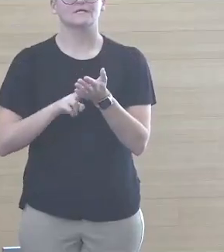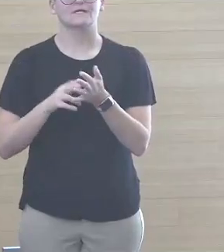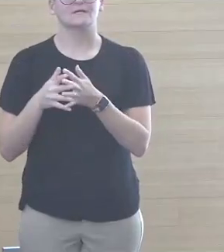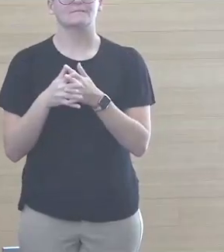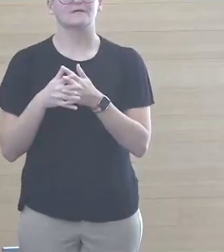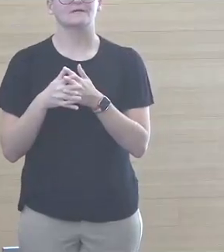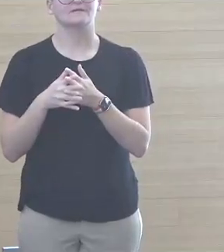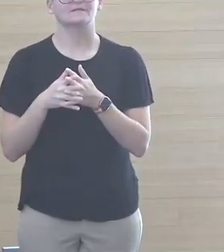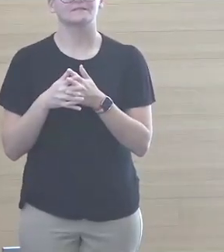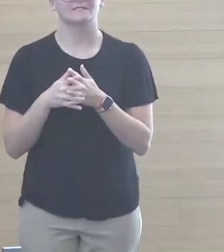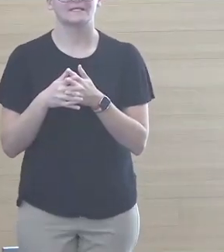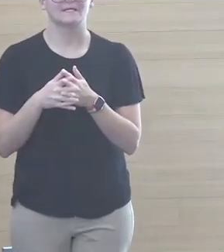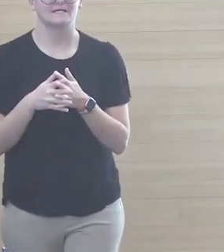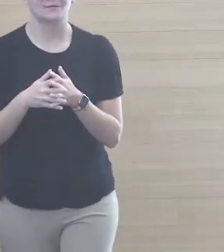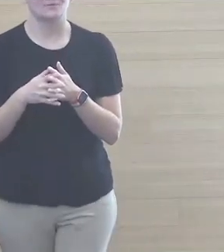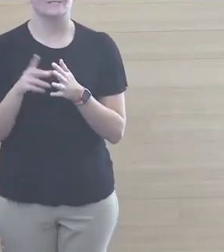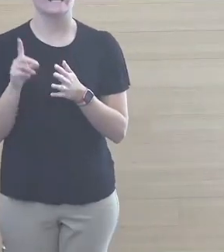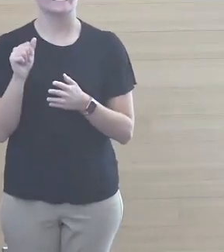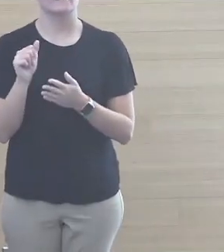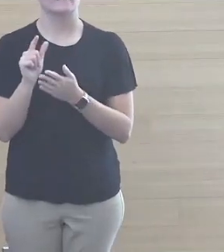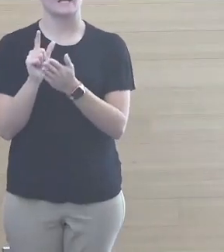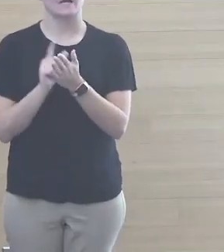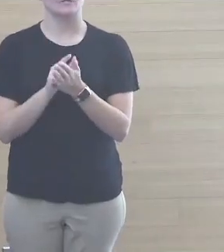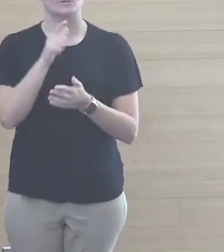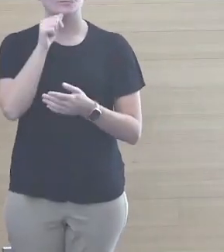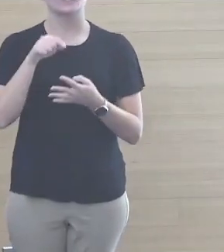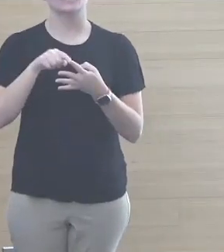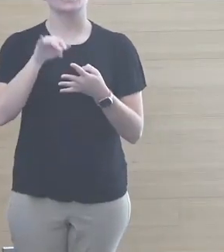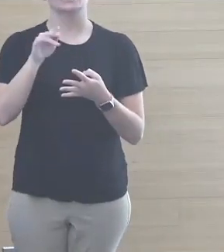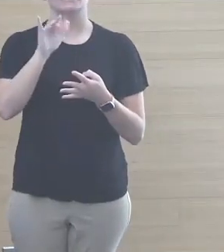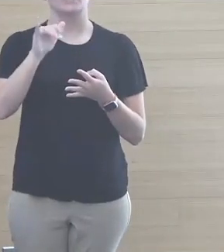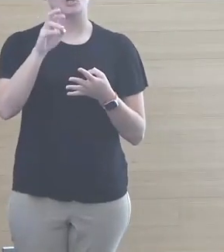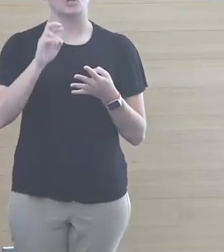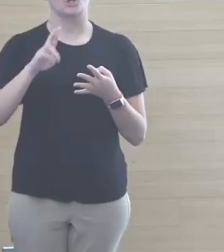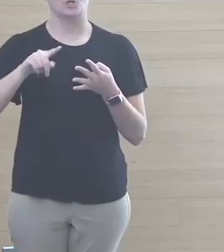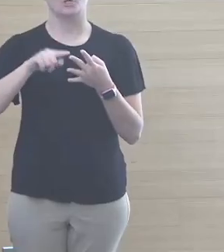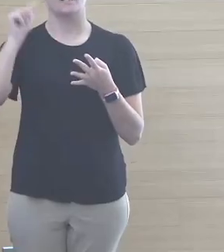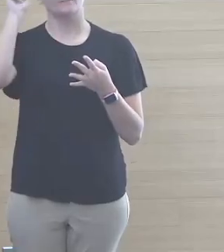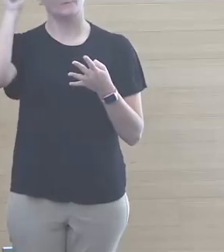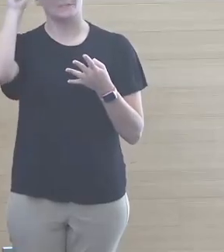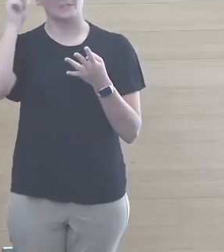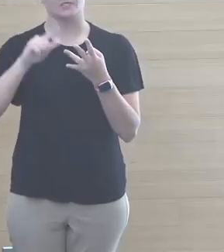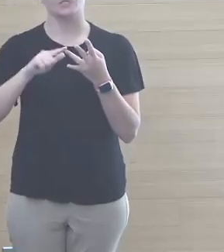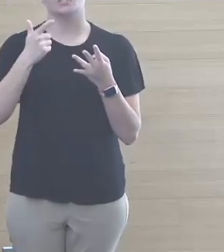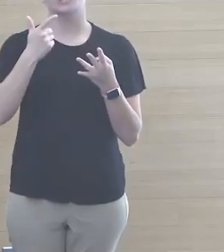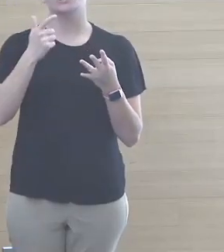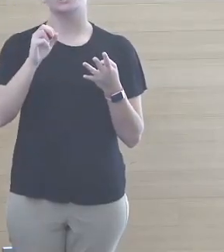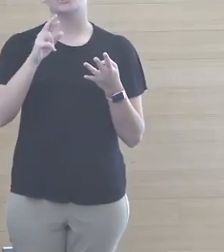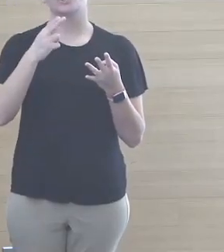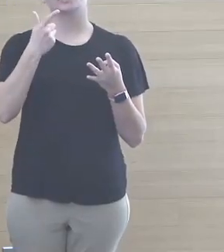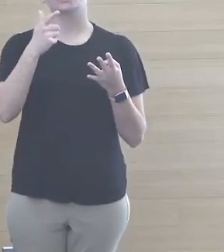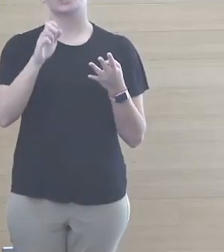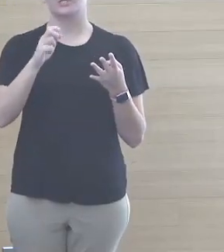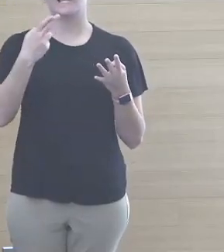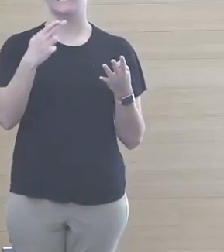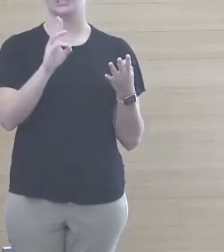Is it Jimmy Carter, Abraham Lincoln, George H W Bush, or Barack Obama?